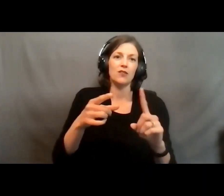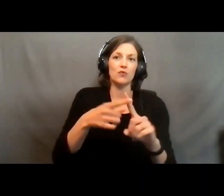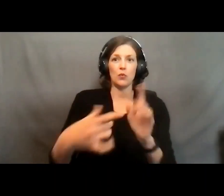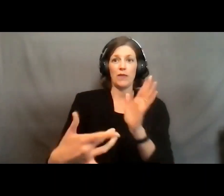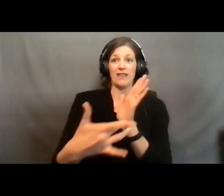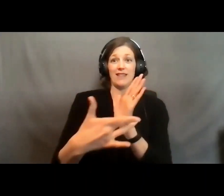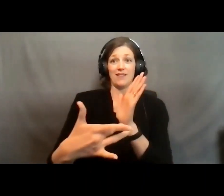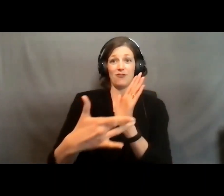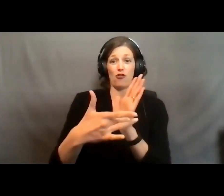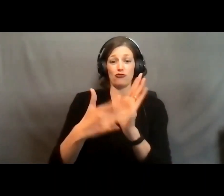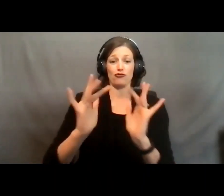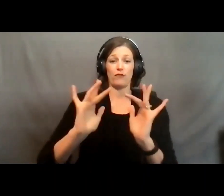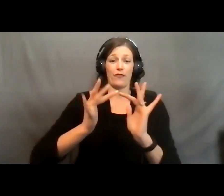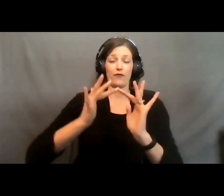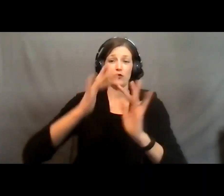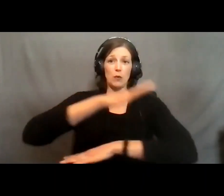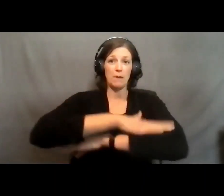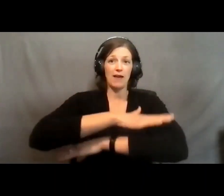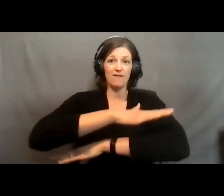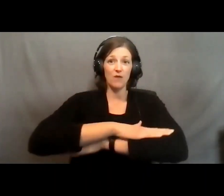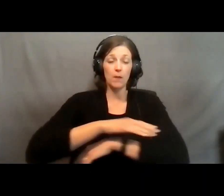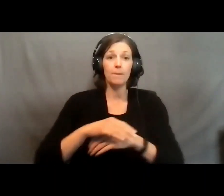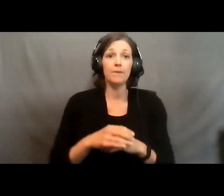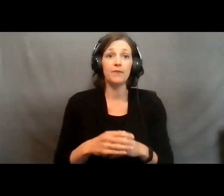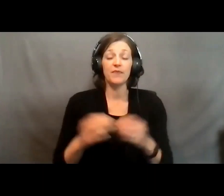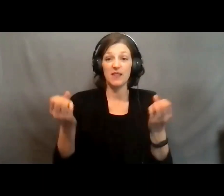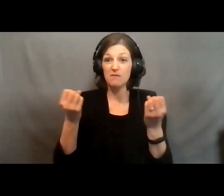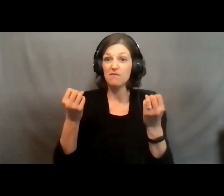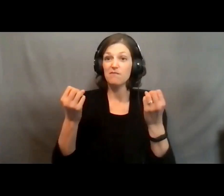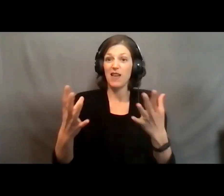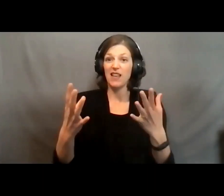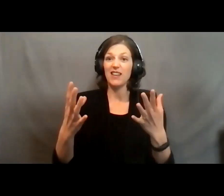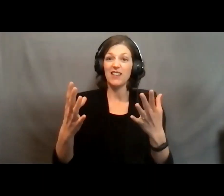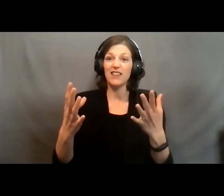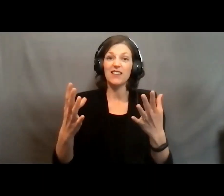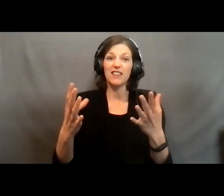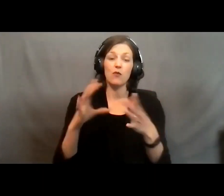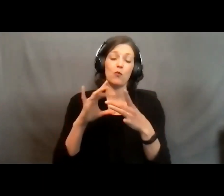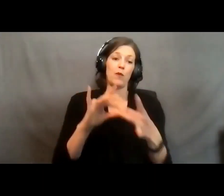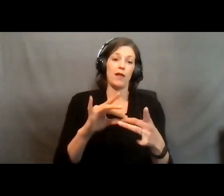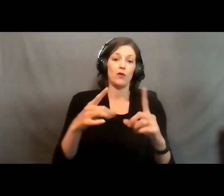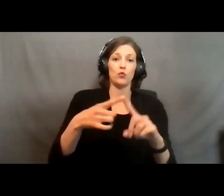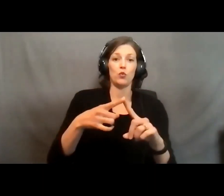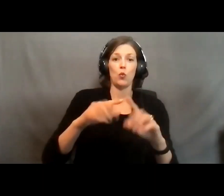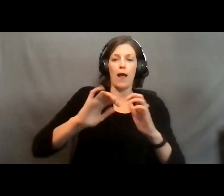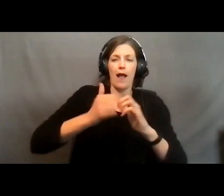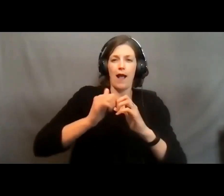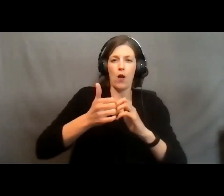virtual platform many relate to 13:34:05 how these different motifs